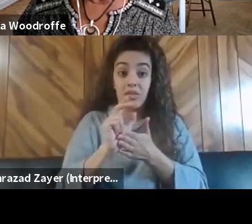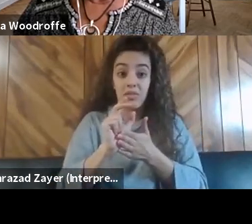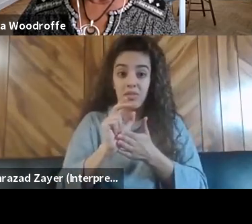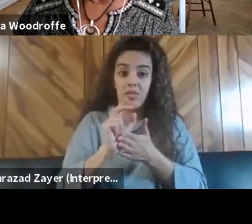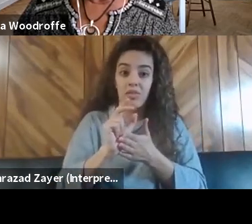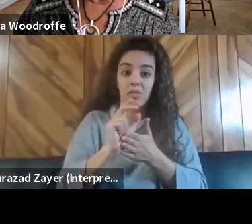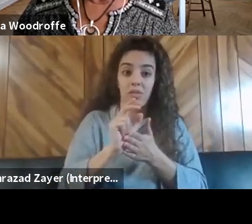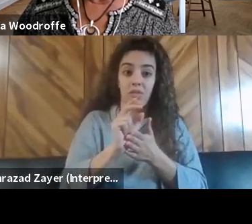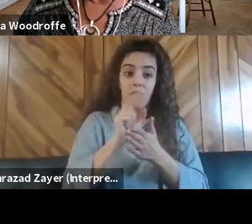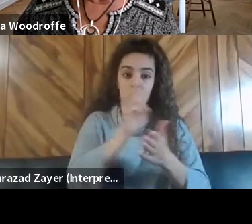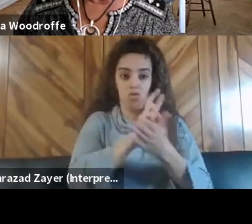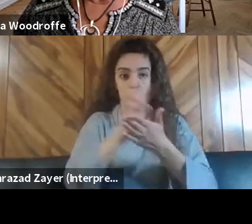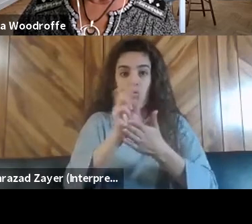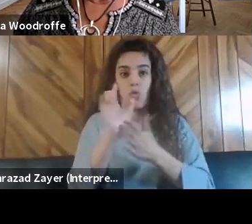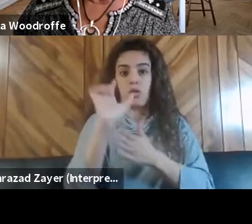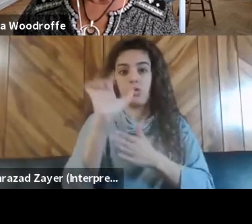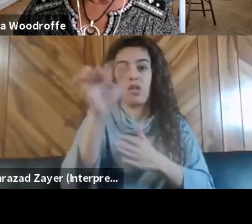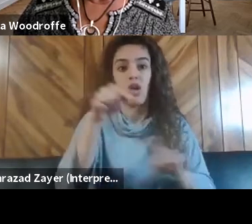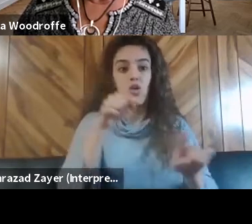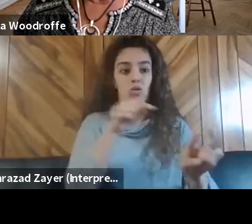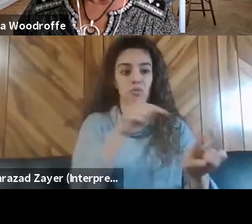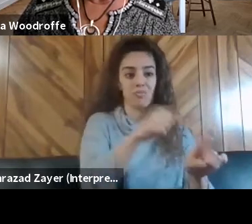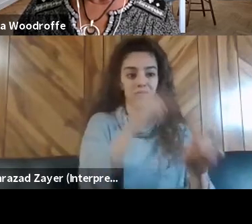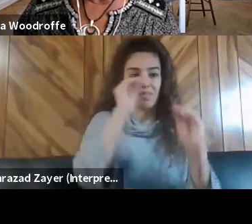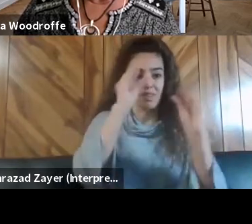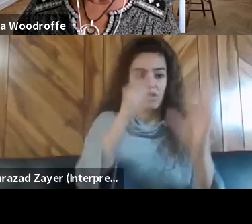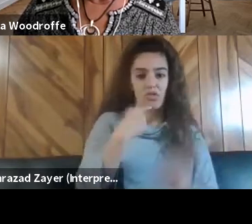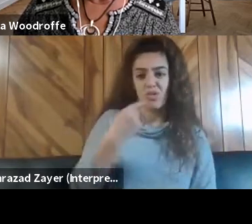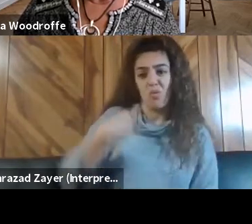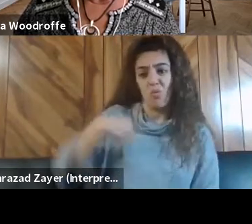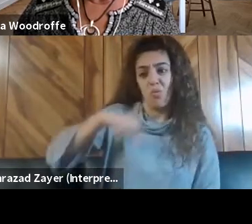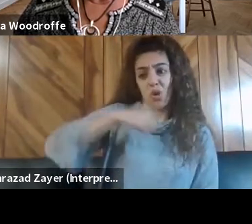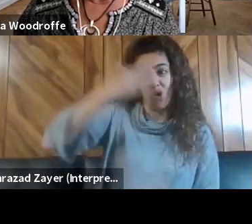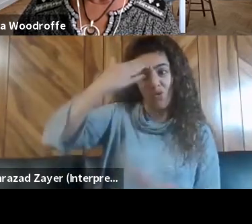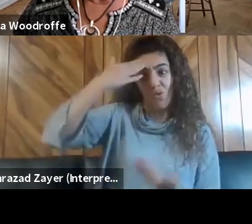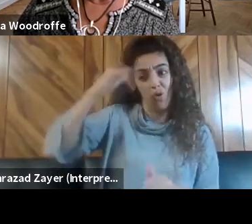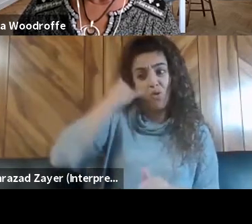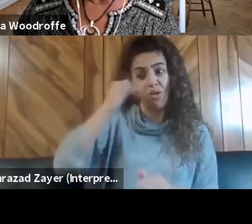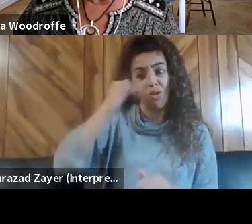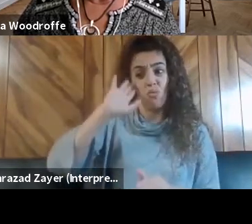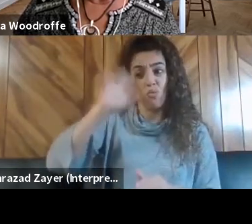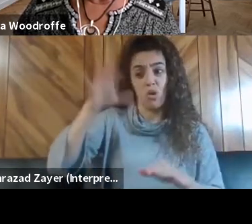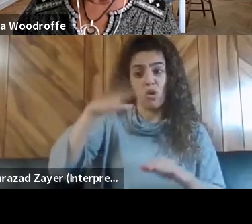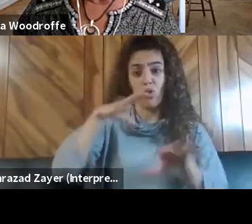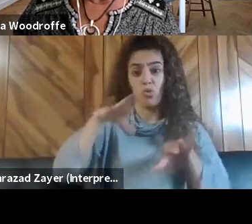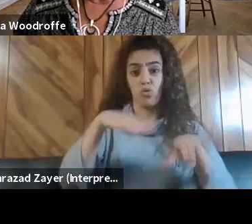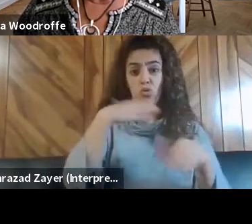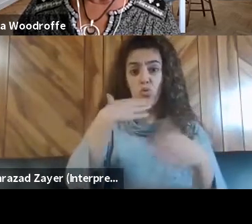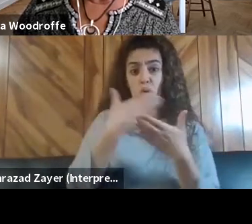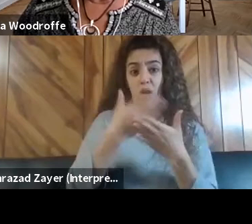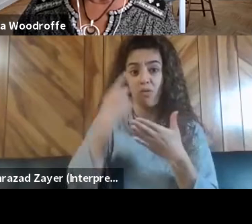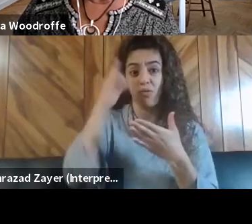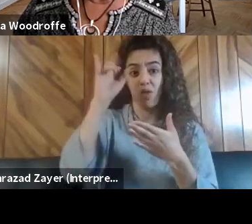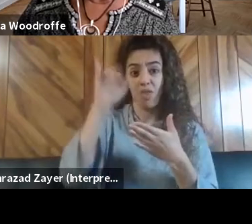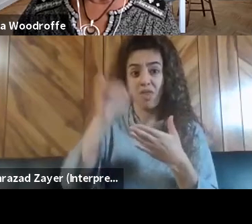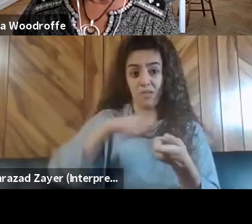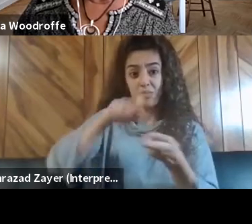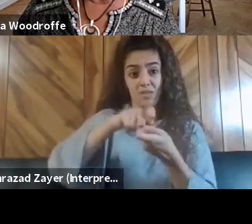how he can make it in that class. I said you don't know because we haven't tried. And so that was three weeks into